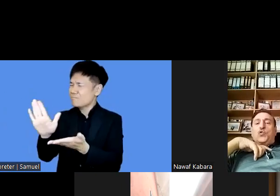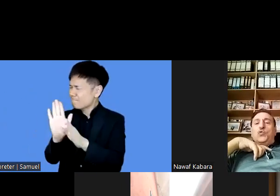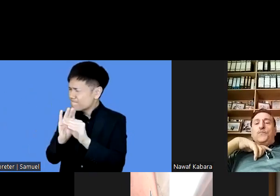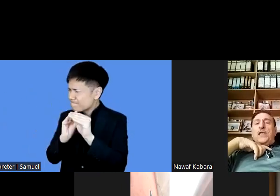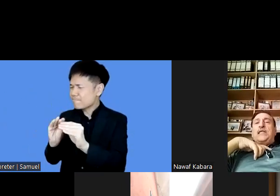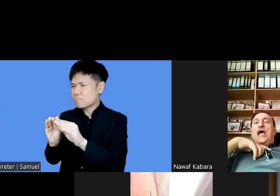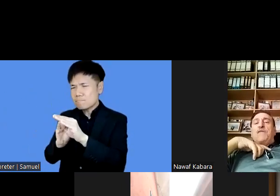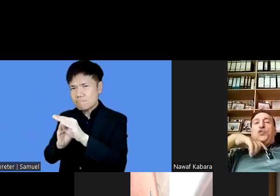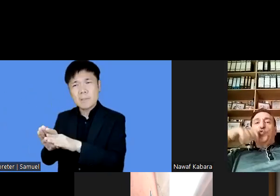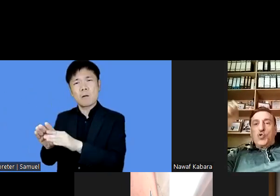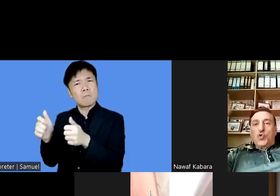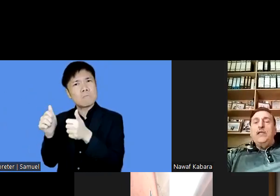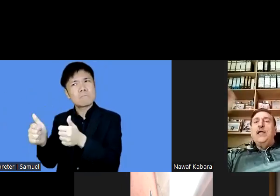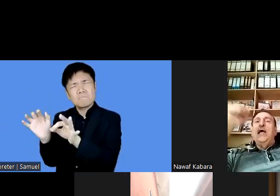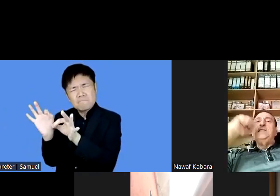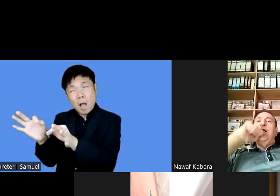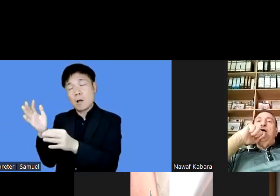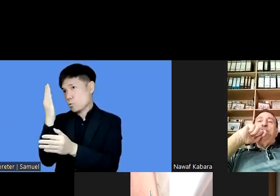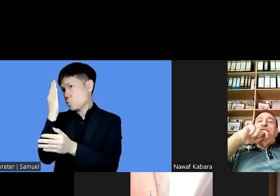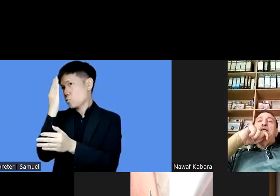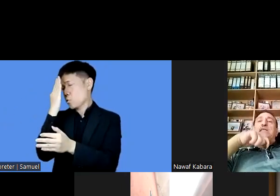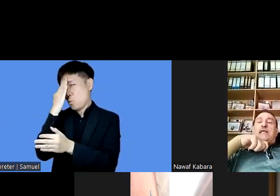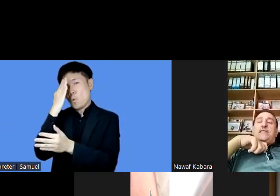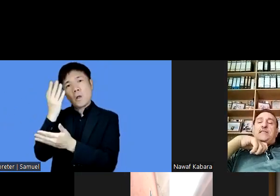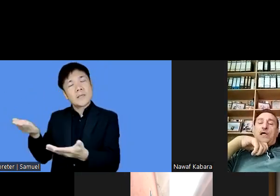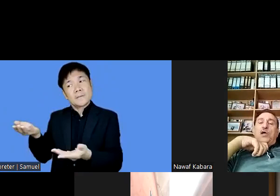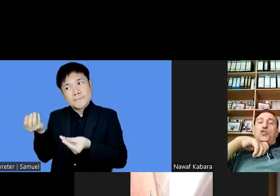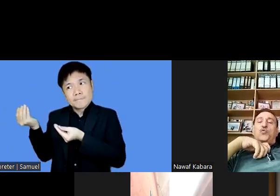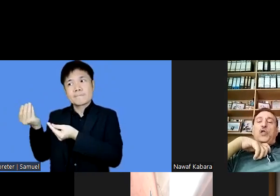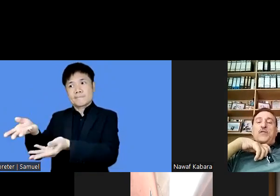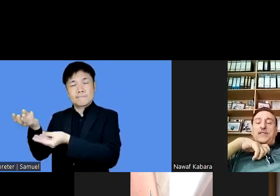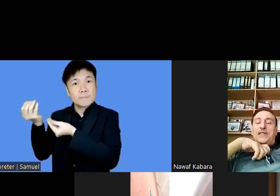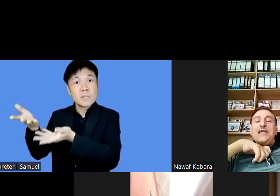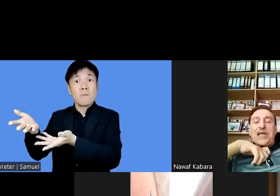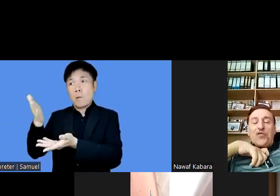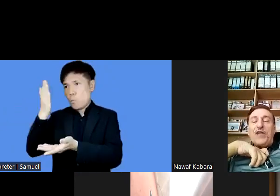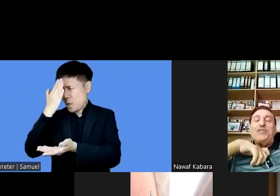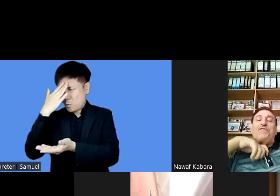and they have the skills to do it.